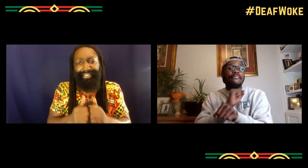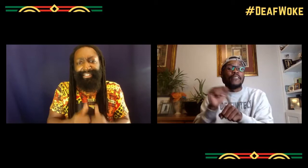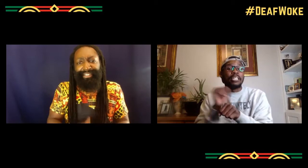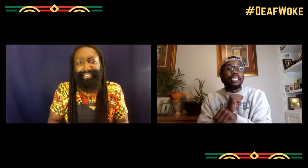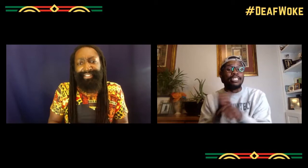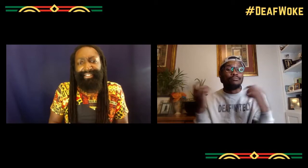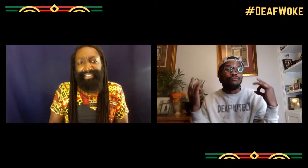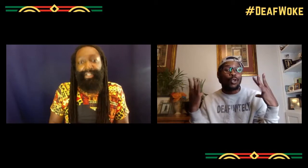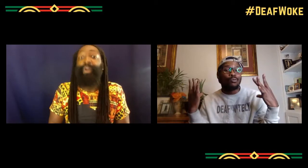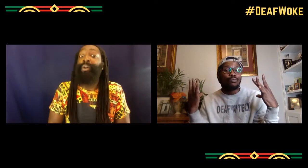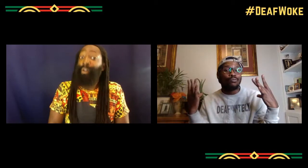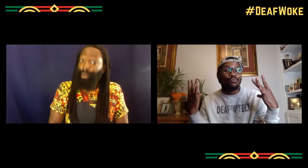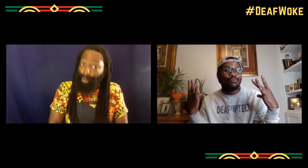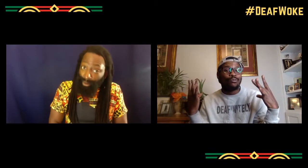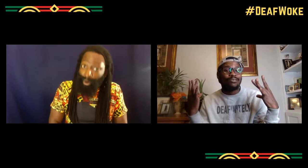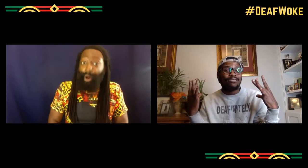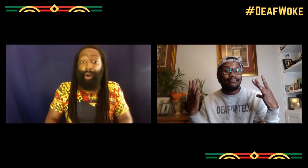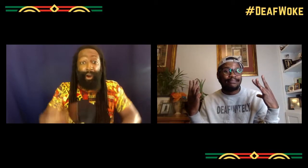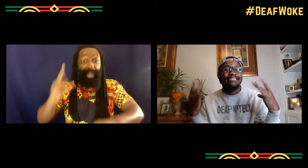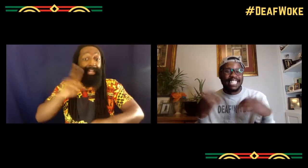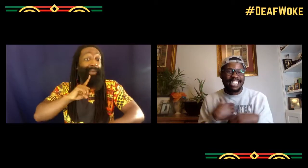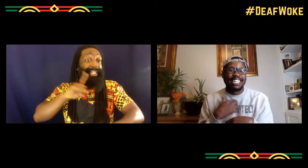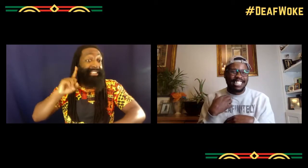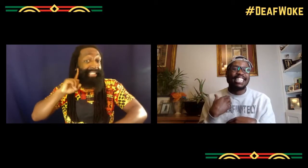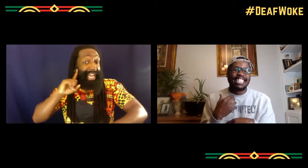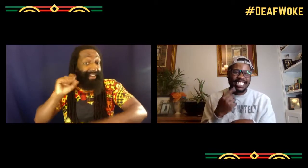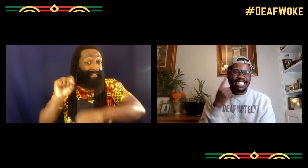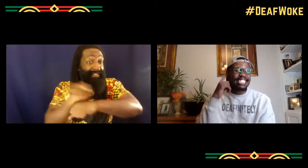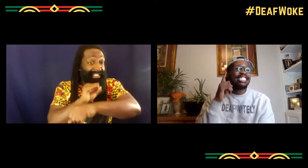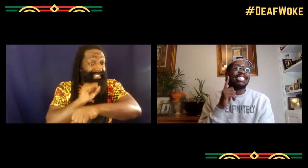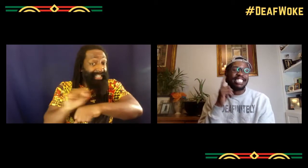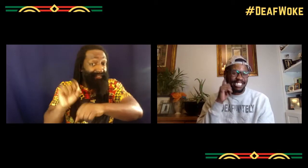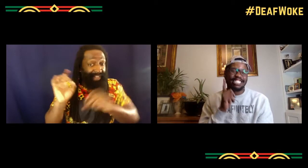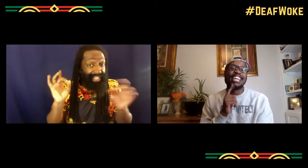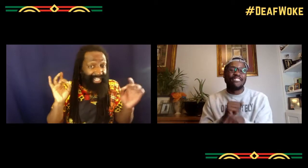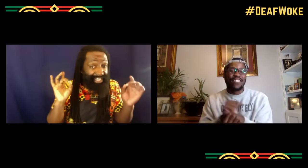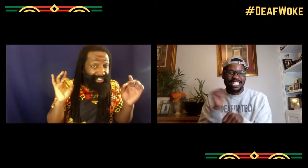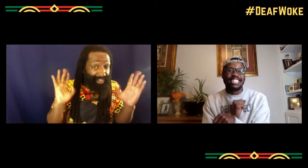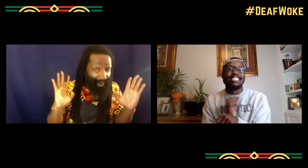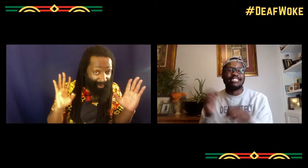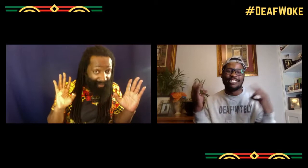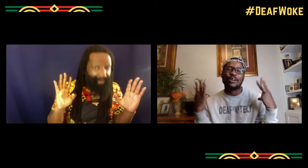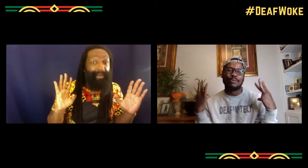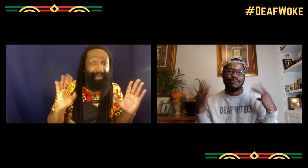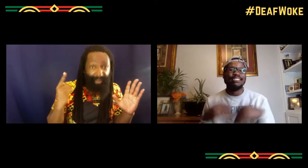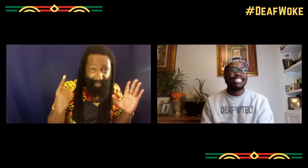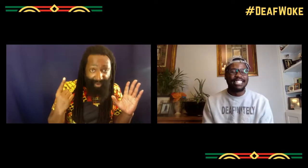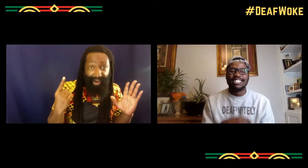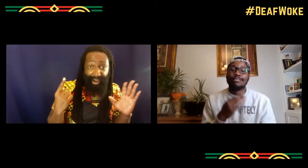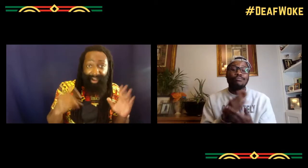Really some, some sign it this way. DEAFinitely Dope. DEAFinitely Dope, that way.